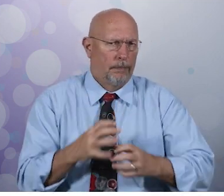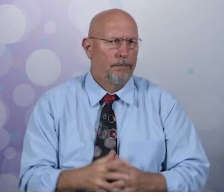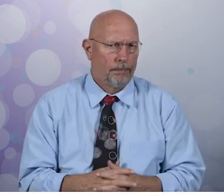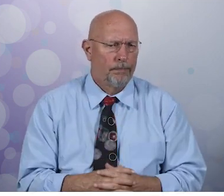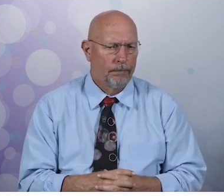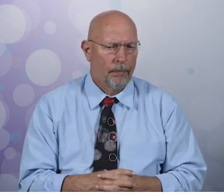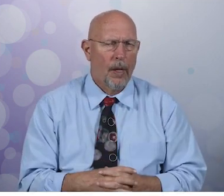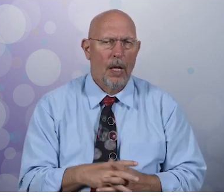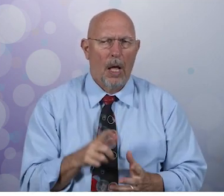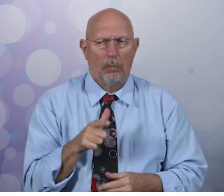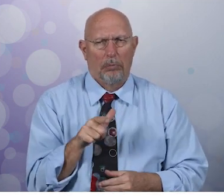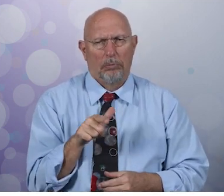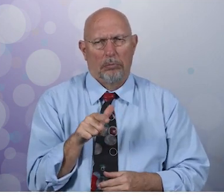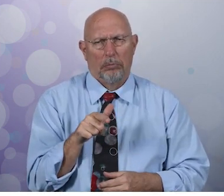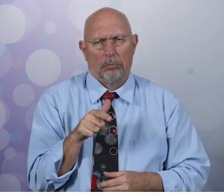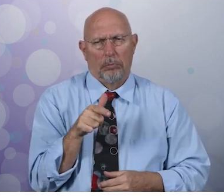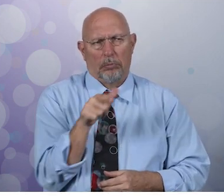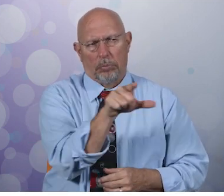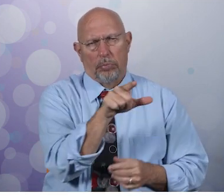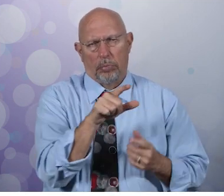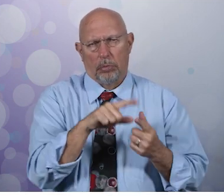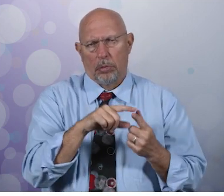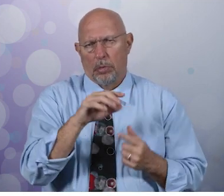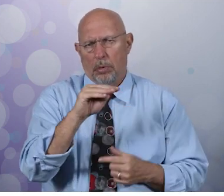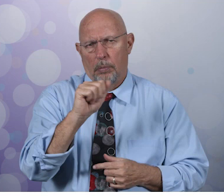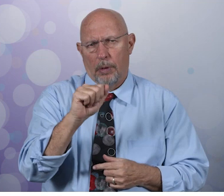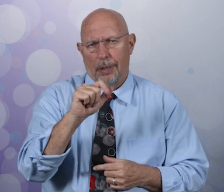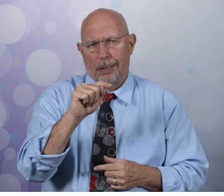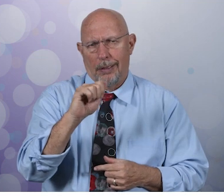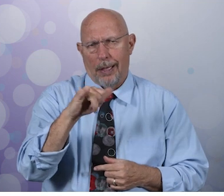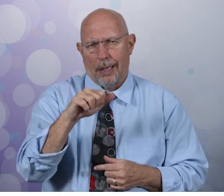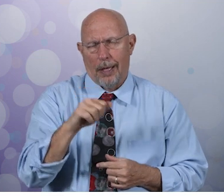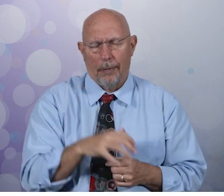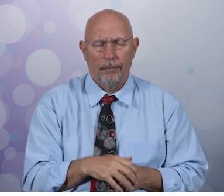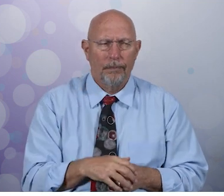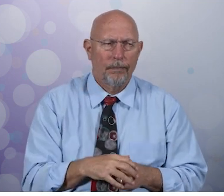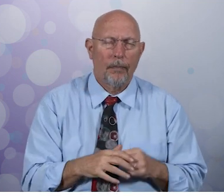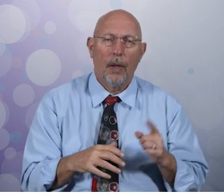And I'm going to pass this over back to Ma' Taya. The decision to participate